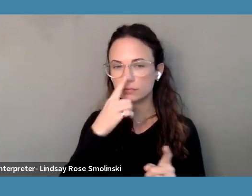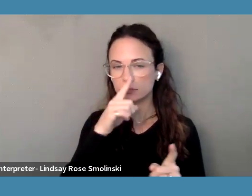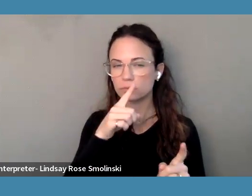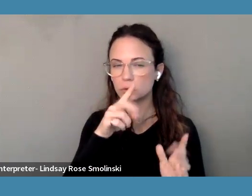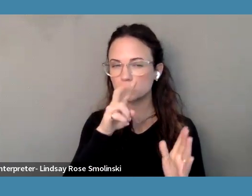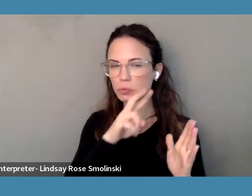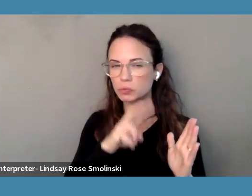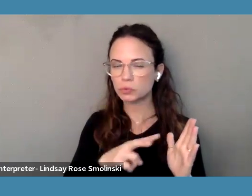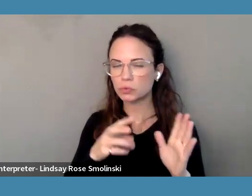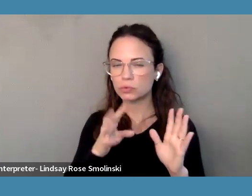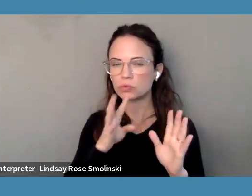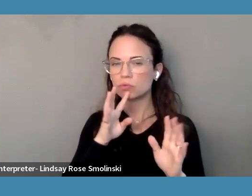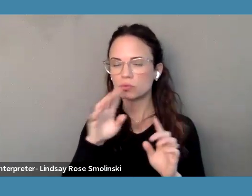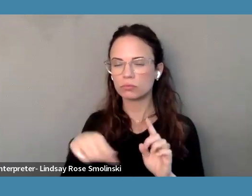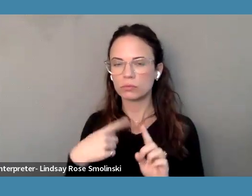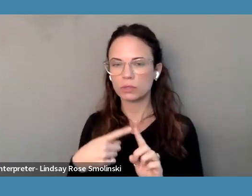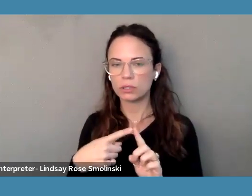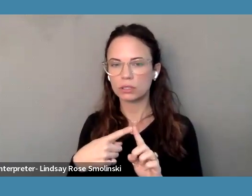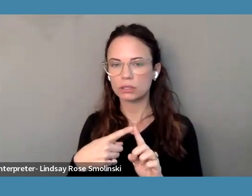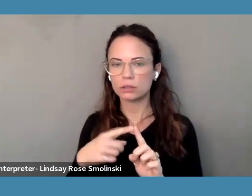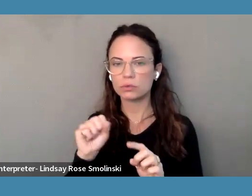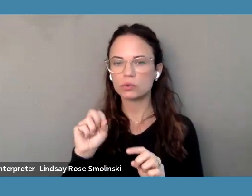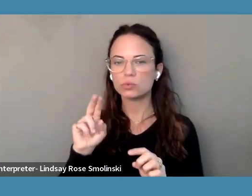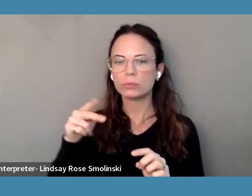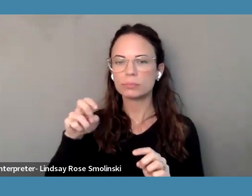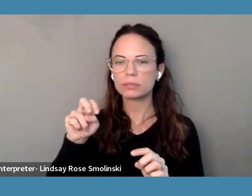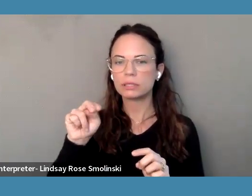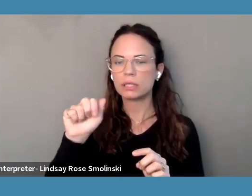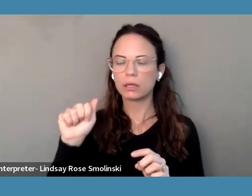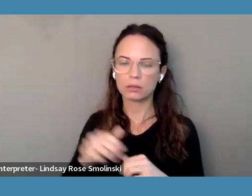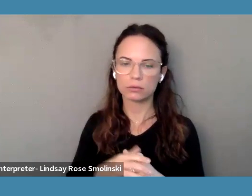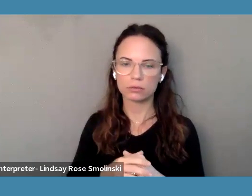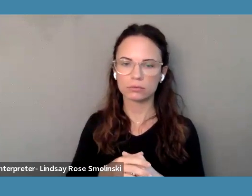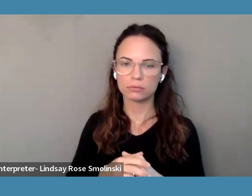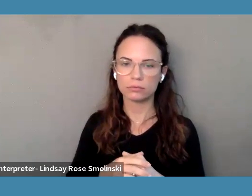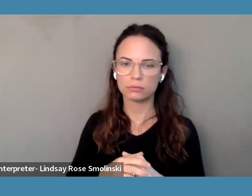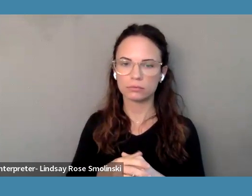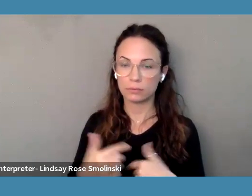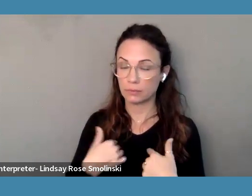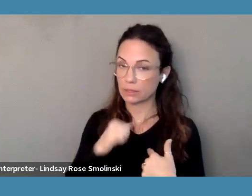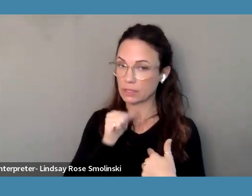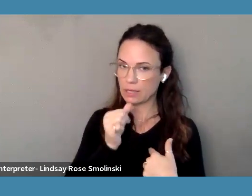regarding subpoenas and I personally am not an expert in this field